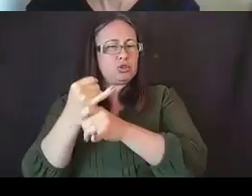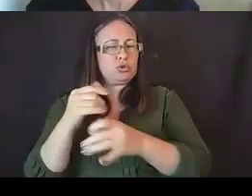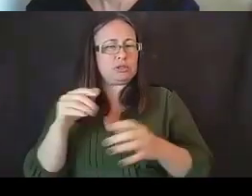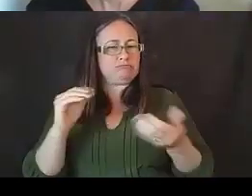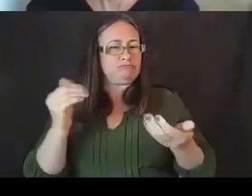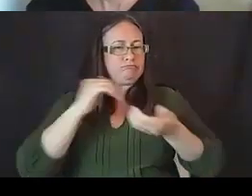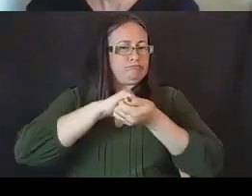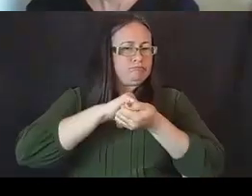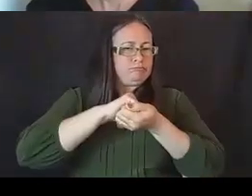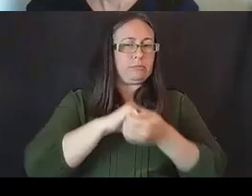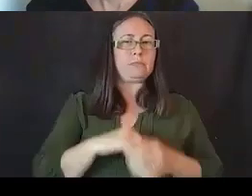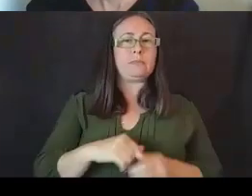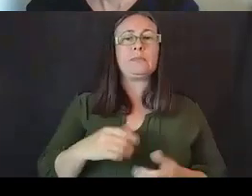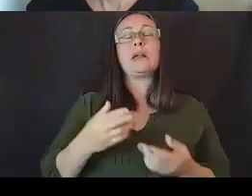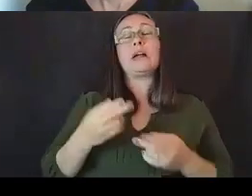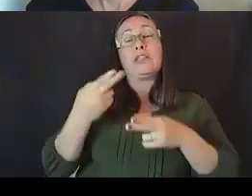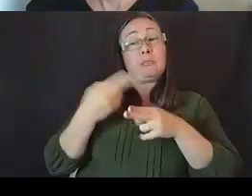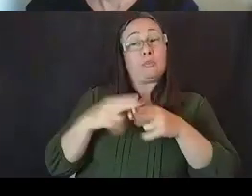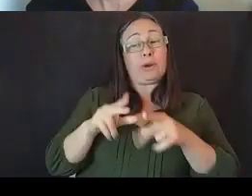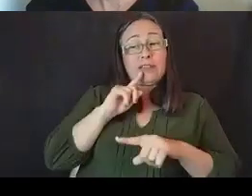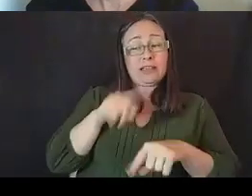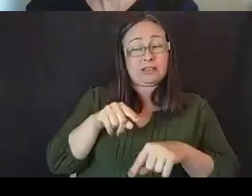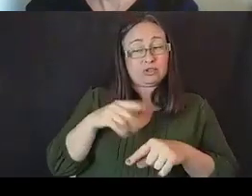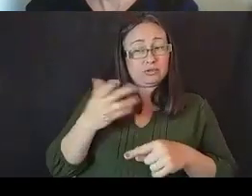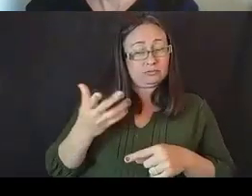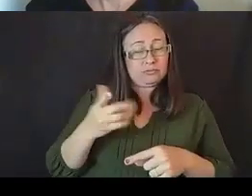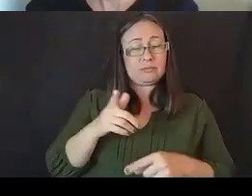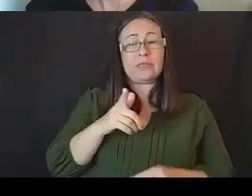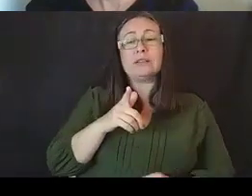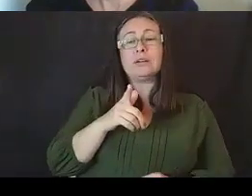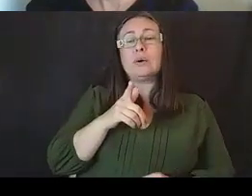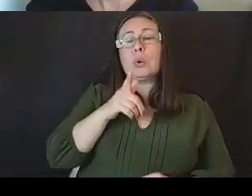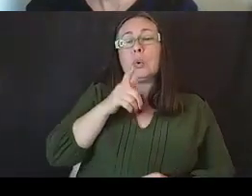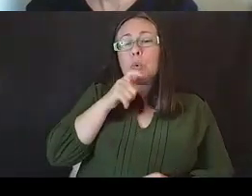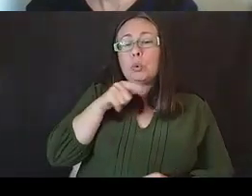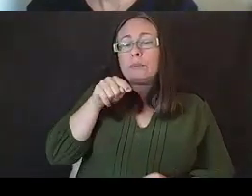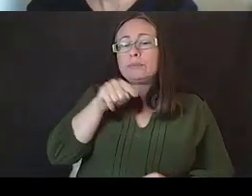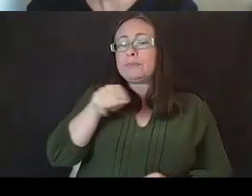Cindy Danielson: The brief answer is going to be whoever the organization that applied for that,